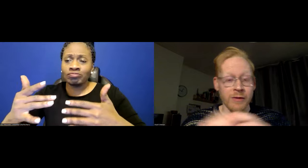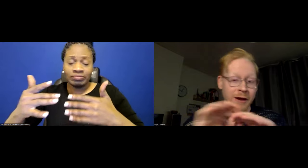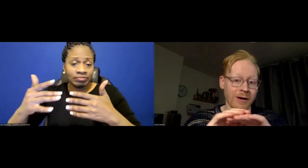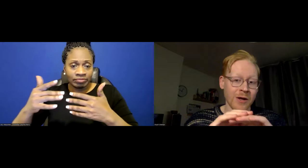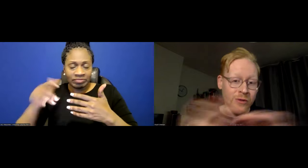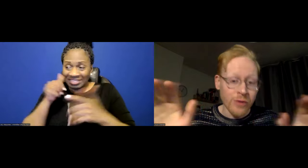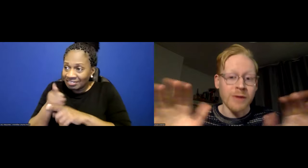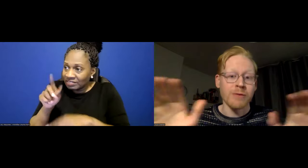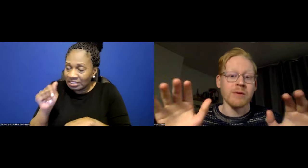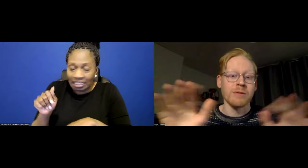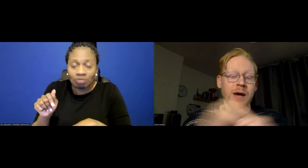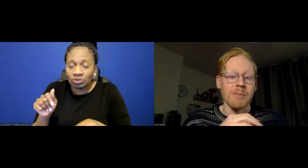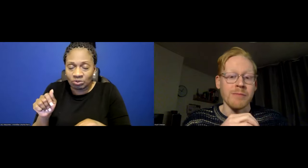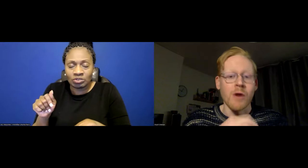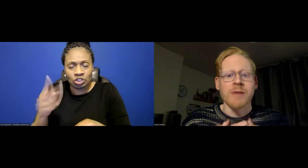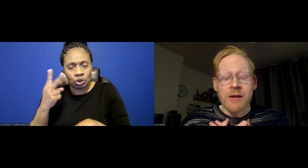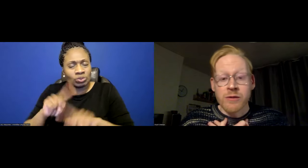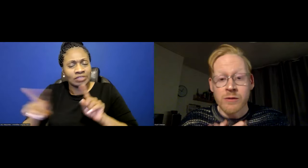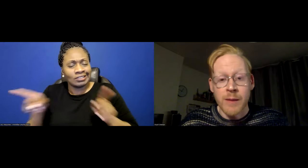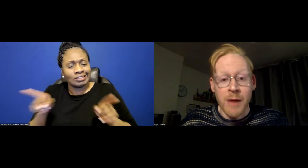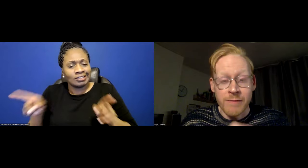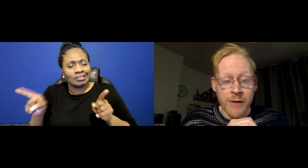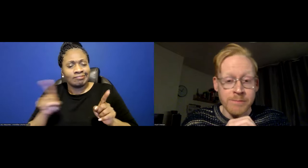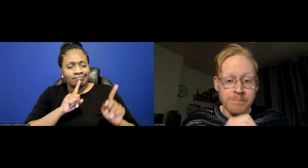They are two different conversations in my view.